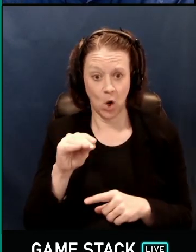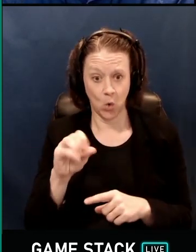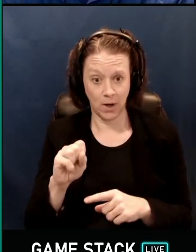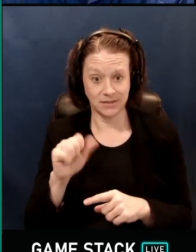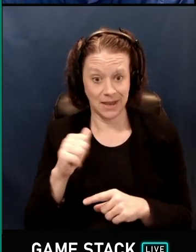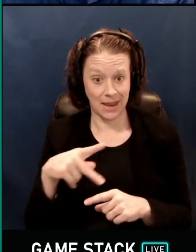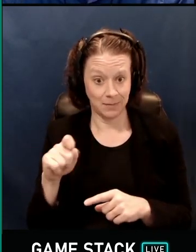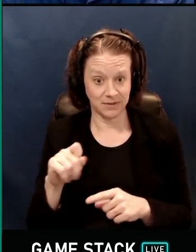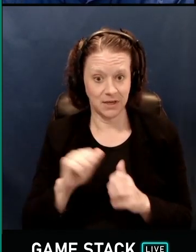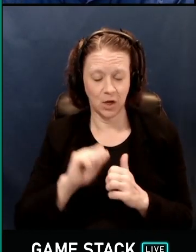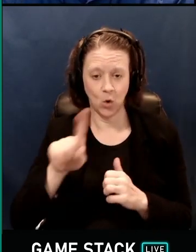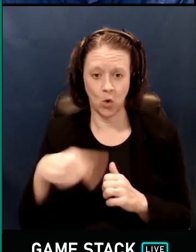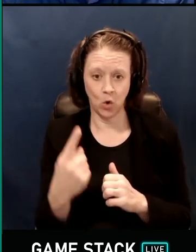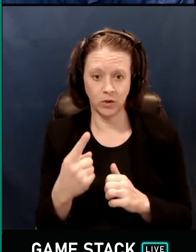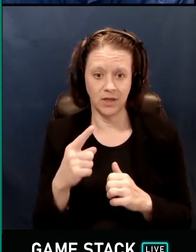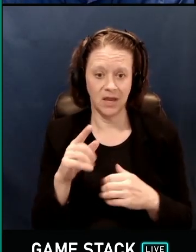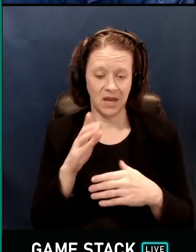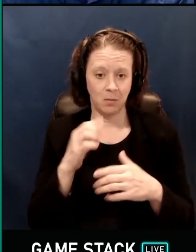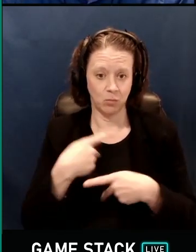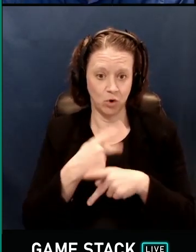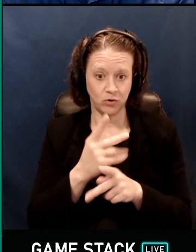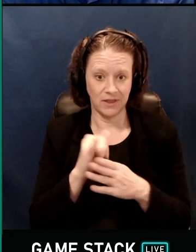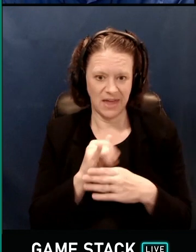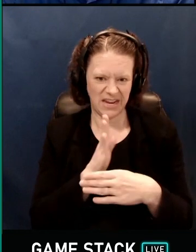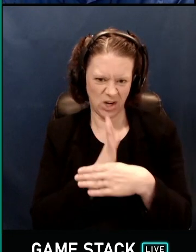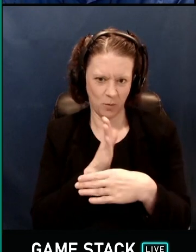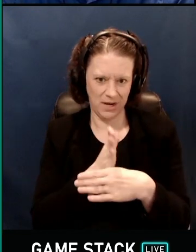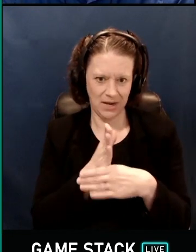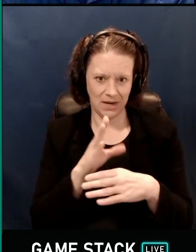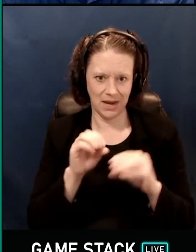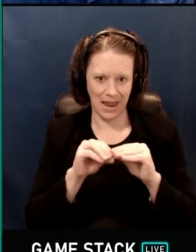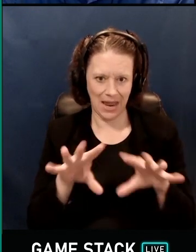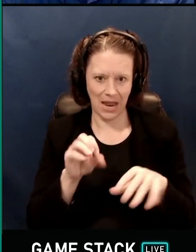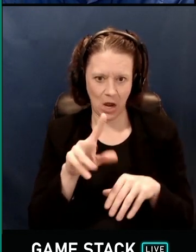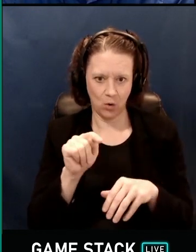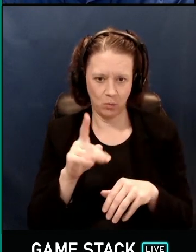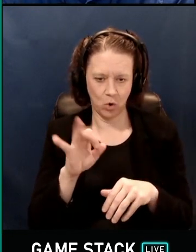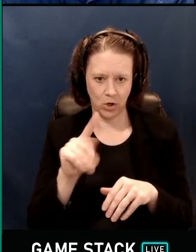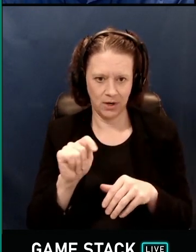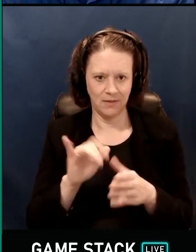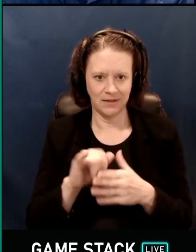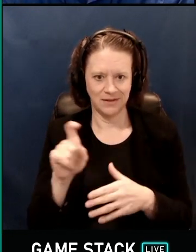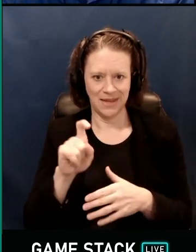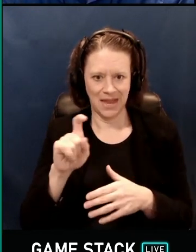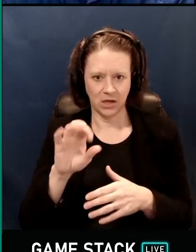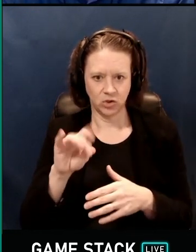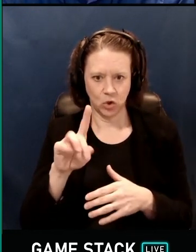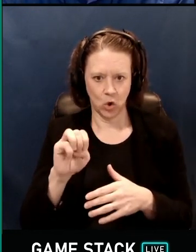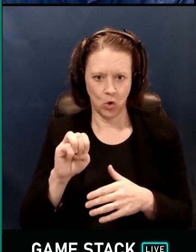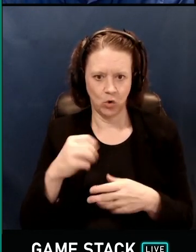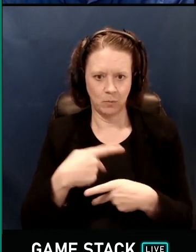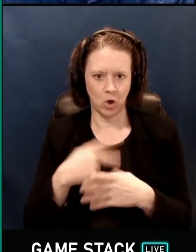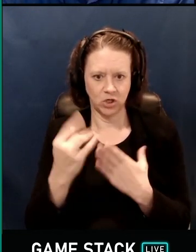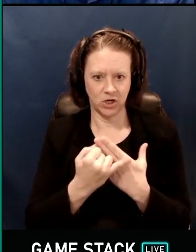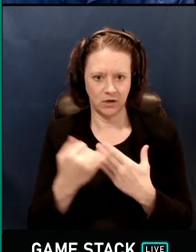intermediate output, that is the Xcode project. We need Mac OS to build it,